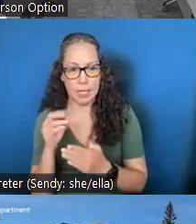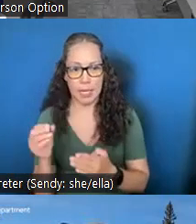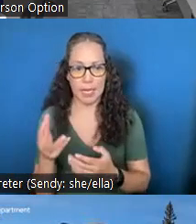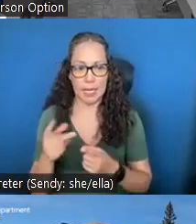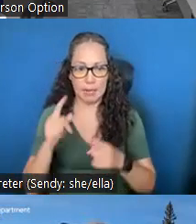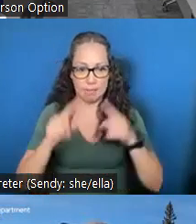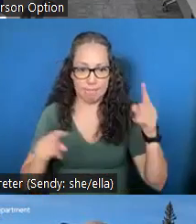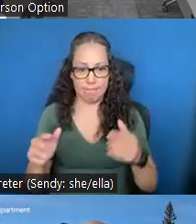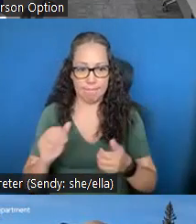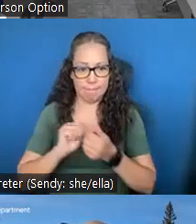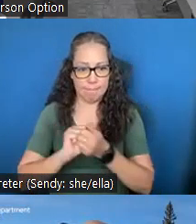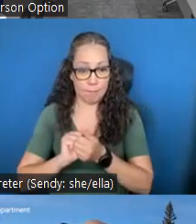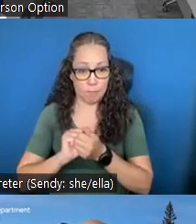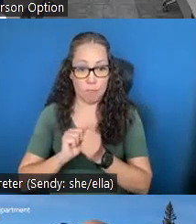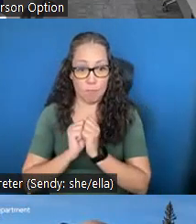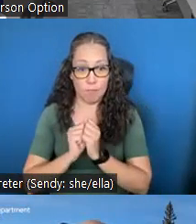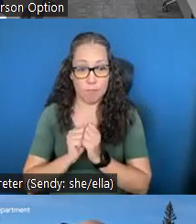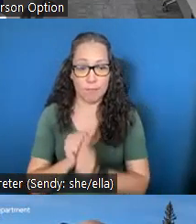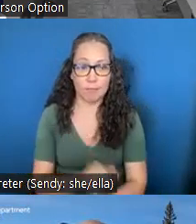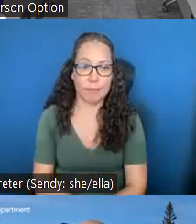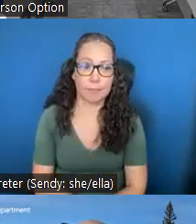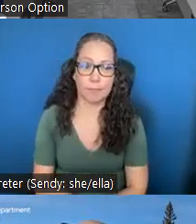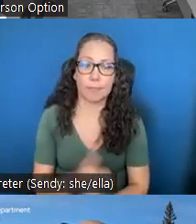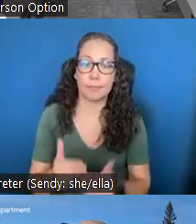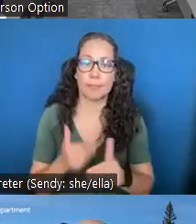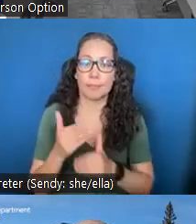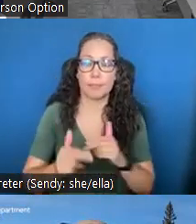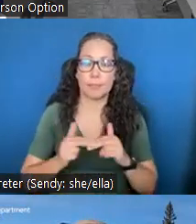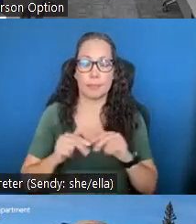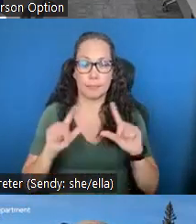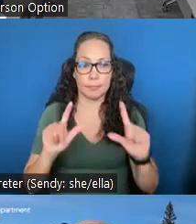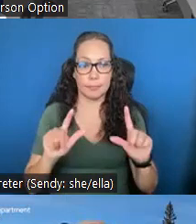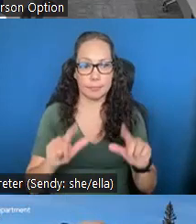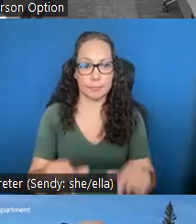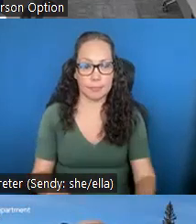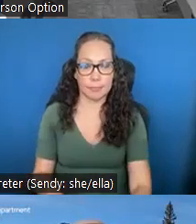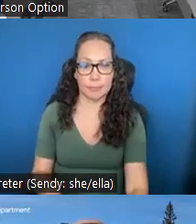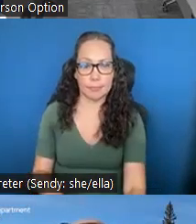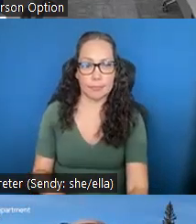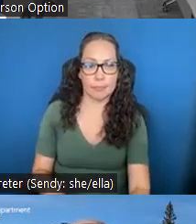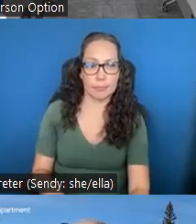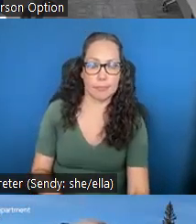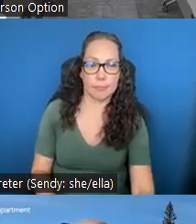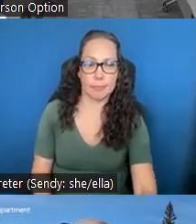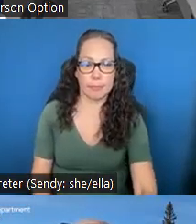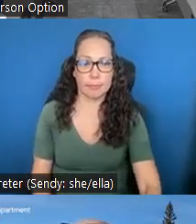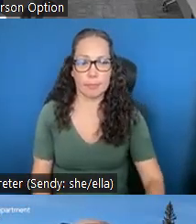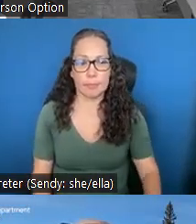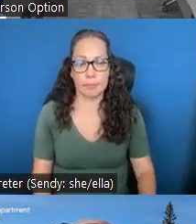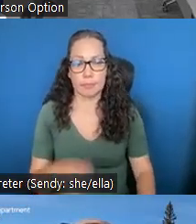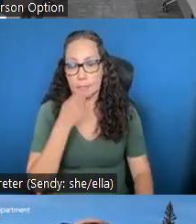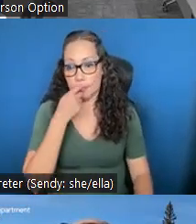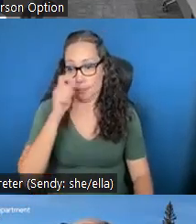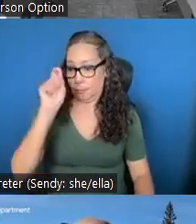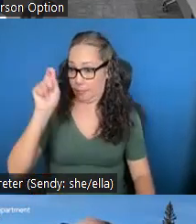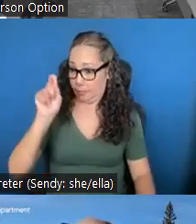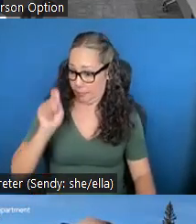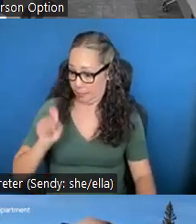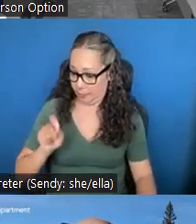slide so here are some of the these bullets reflect these would be direct quotes from